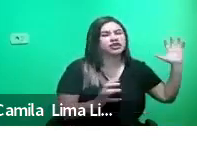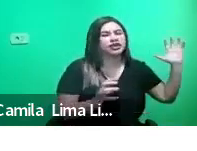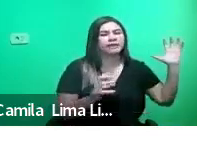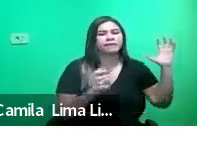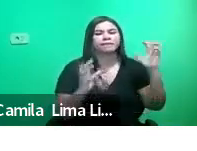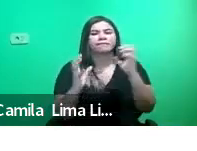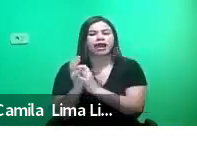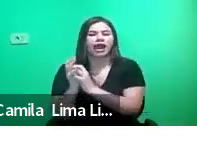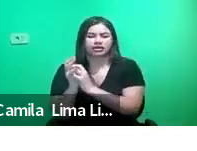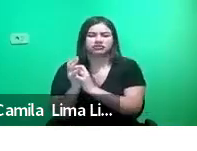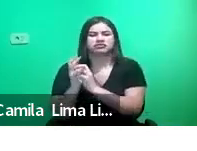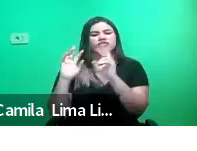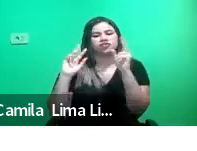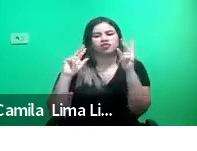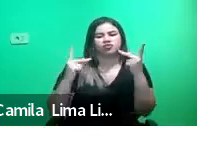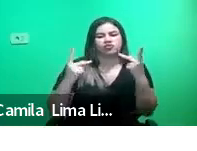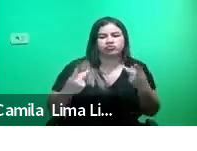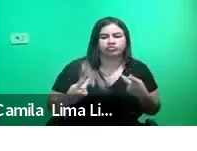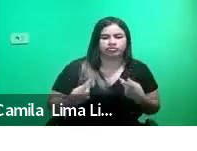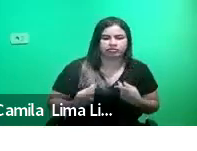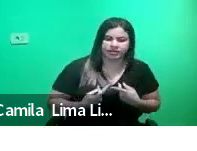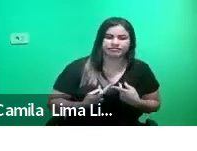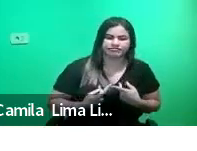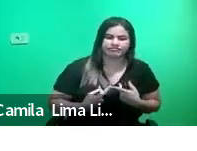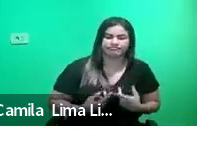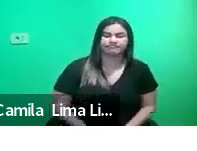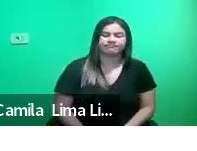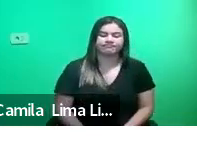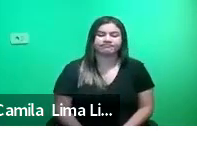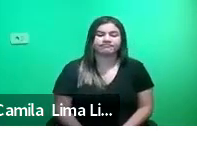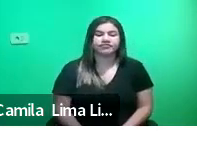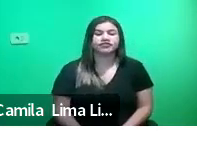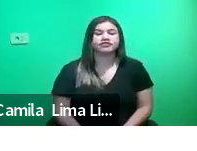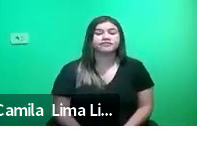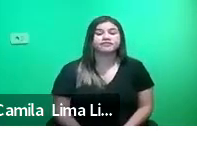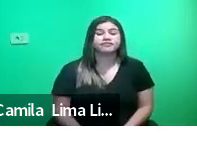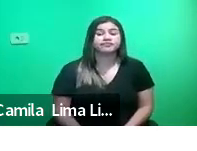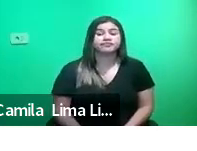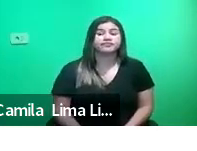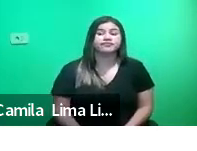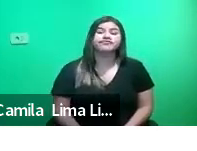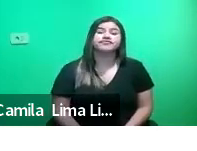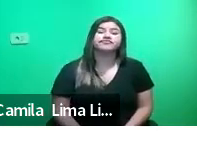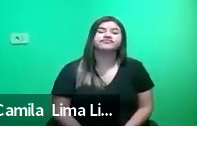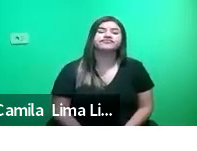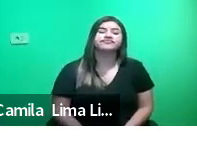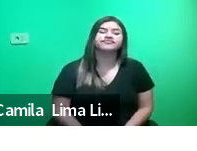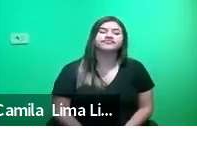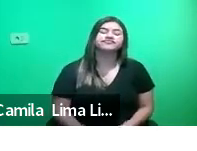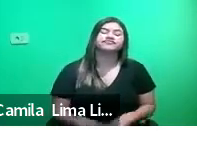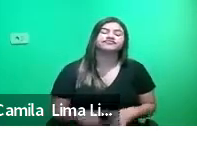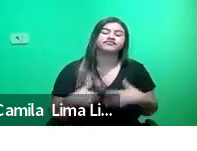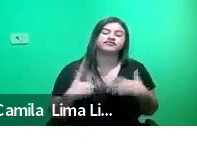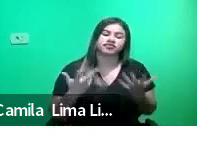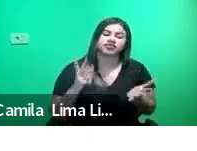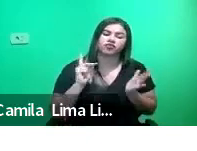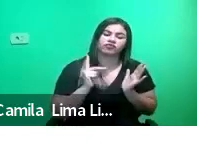pment so she's not referring to pment. so she's. not referring to Vagoski in that last sentence, but t in indeed t and indeed she's she's trying out from from Vigorski